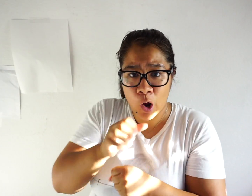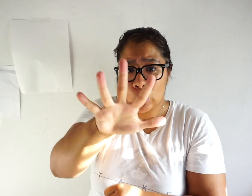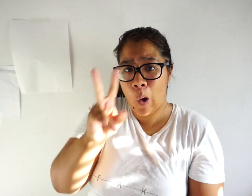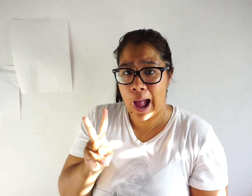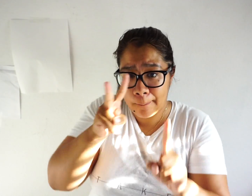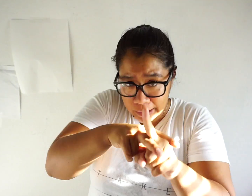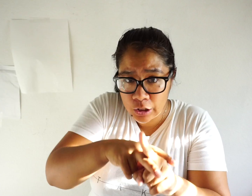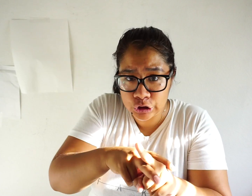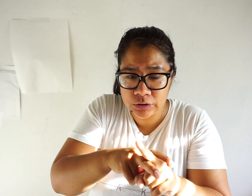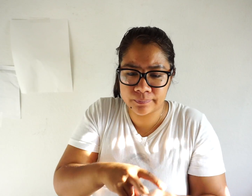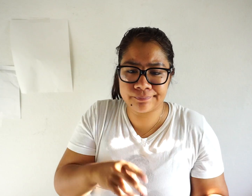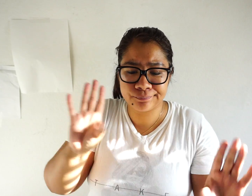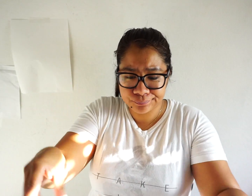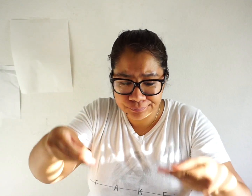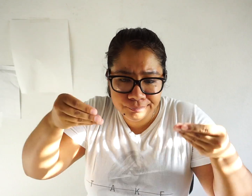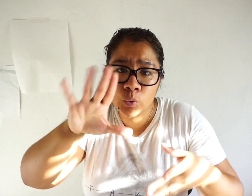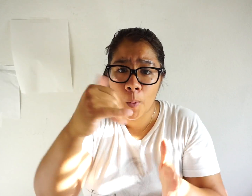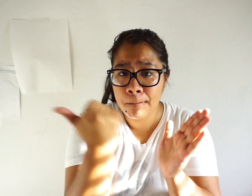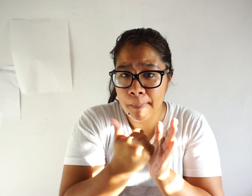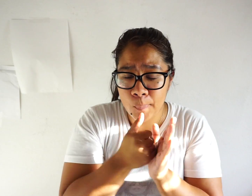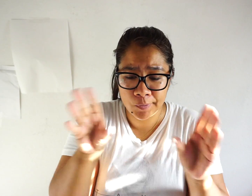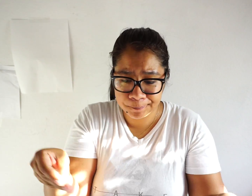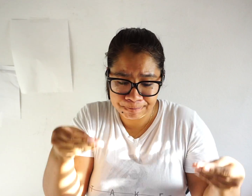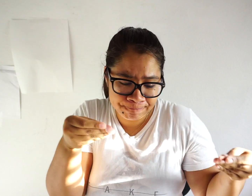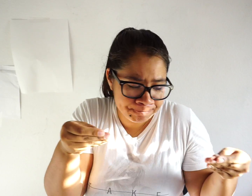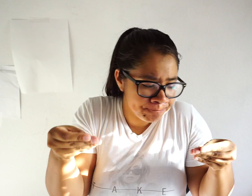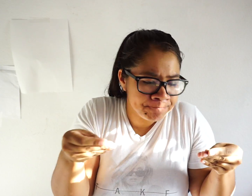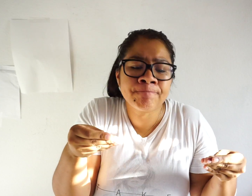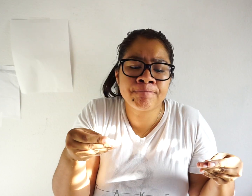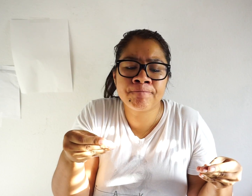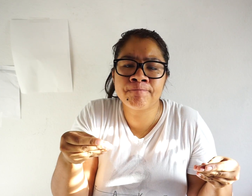They will be the one who get your application and passport